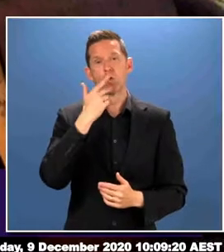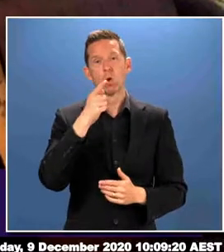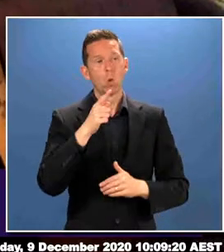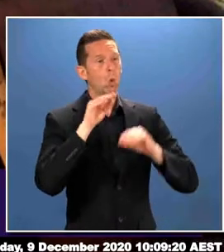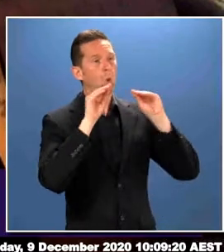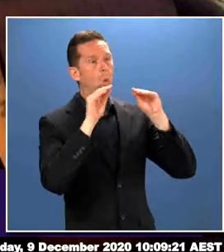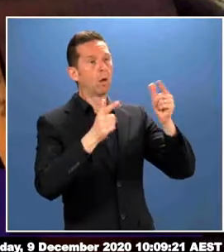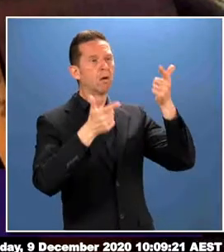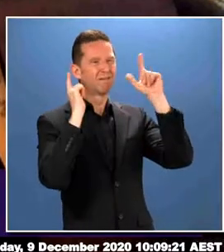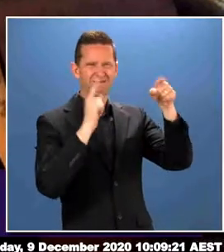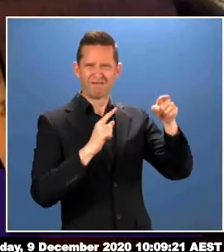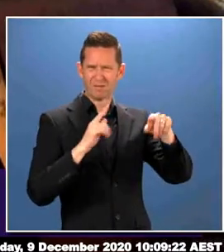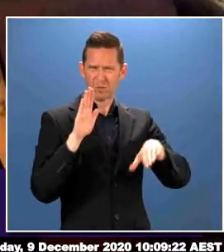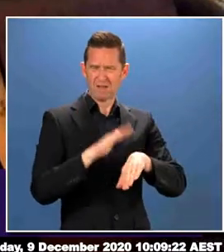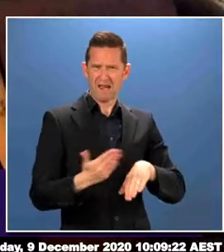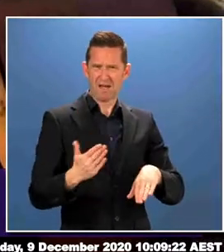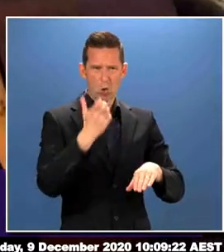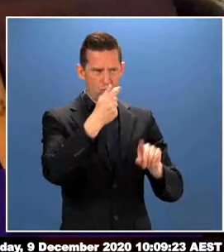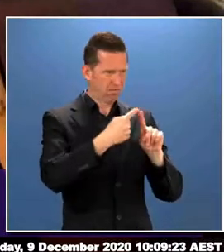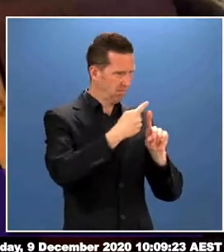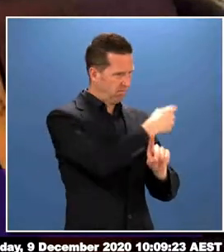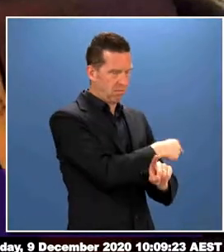It needs to be intervened in the education system from a young age.